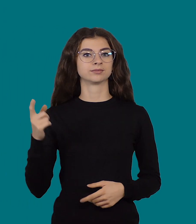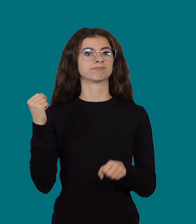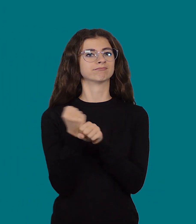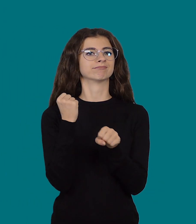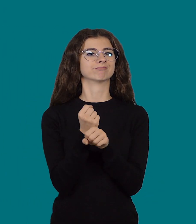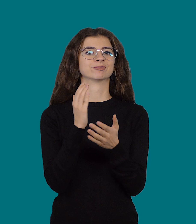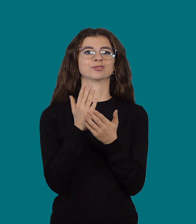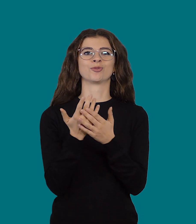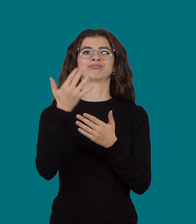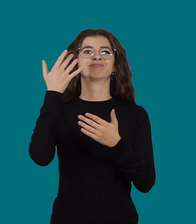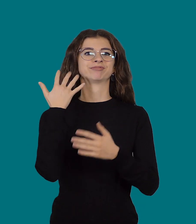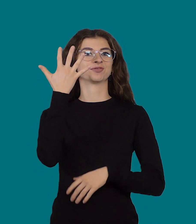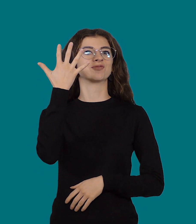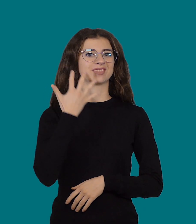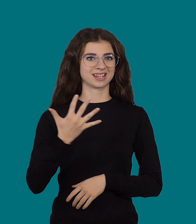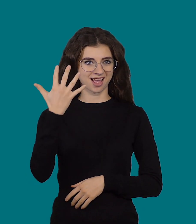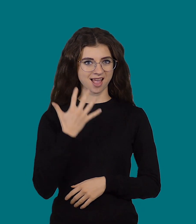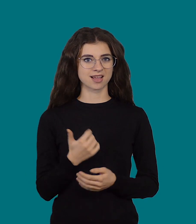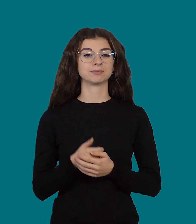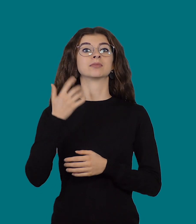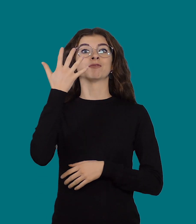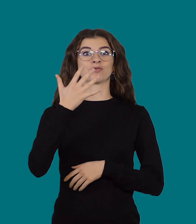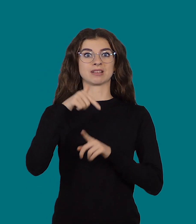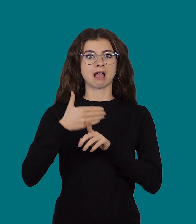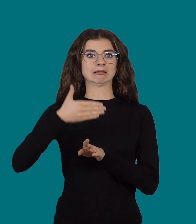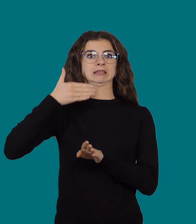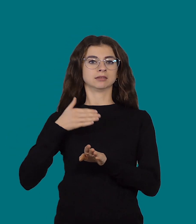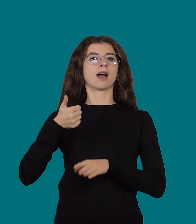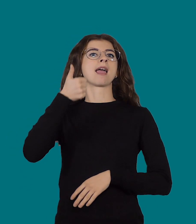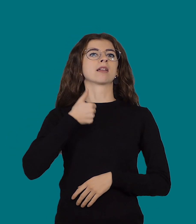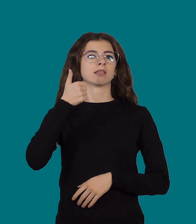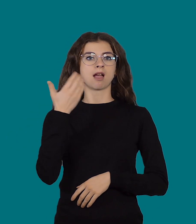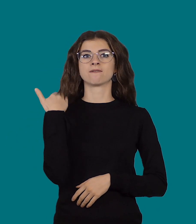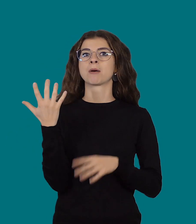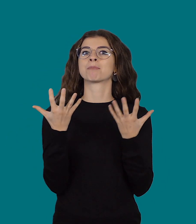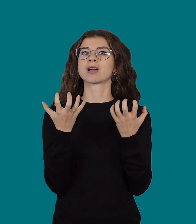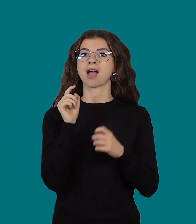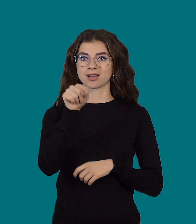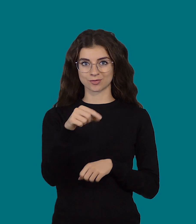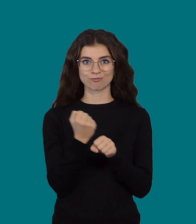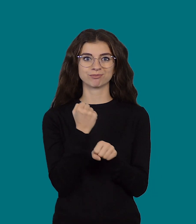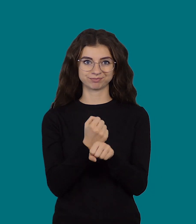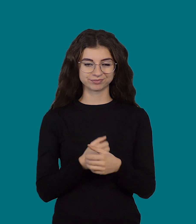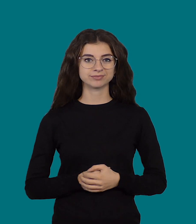Irene has been working here for five years, and before that, she did an internship here for one year.